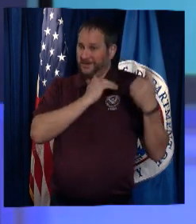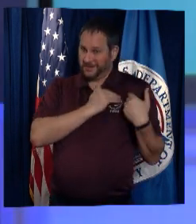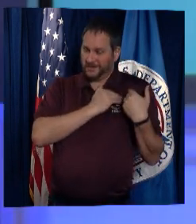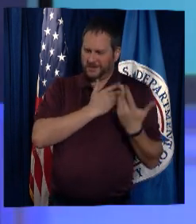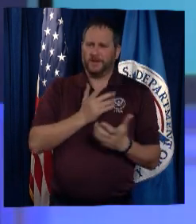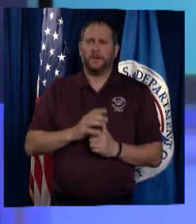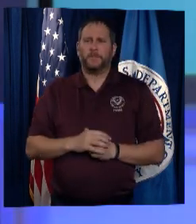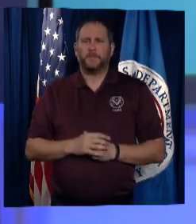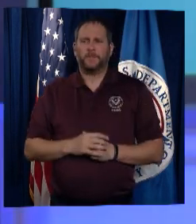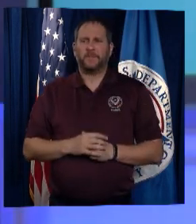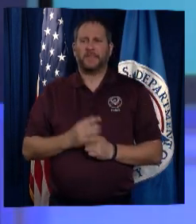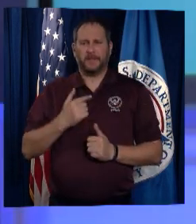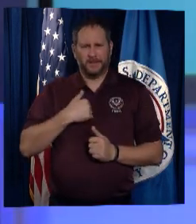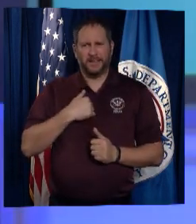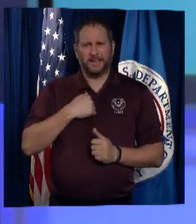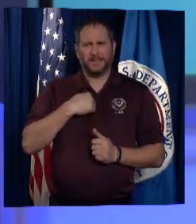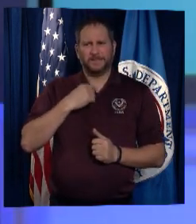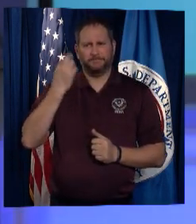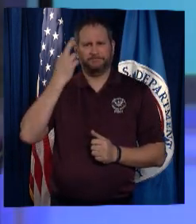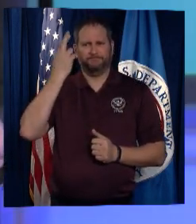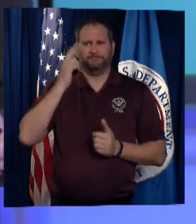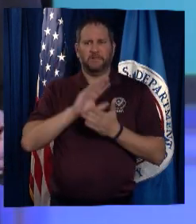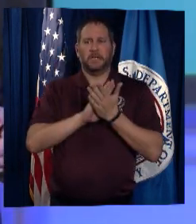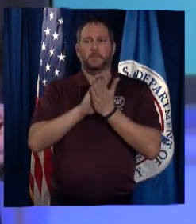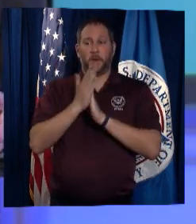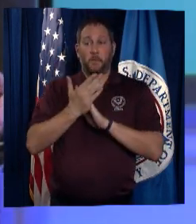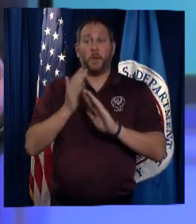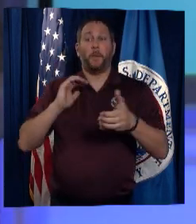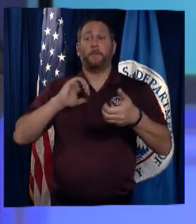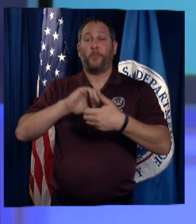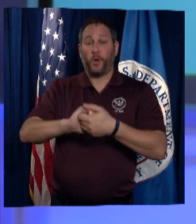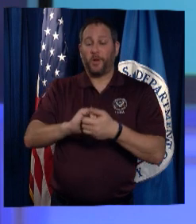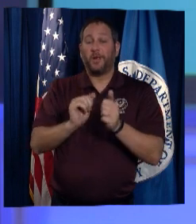from a position of strength. In my work with crisis cleanup for example, so I